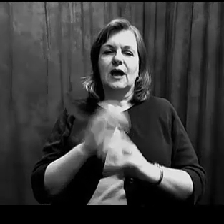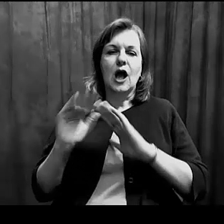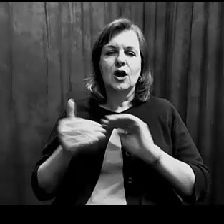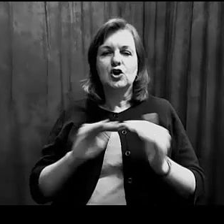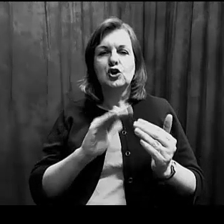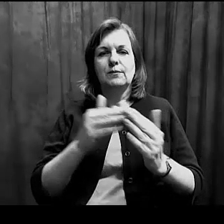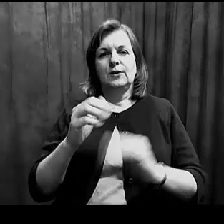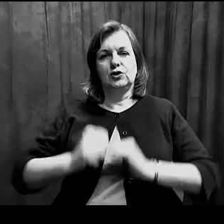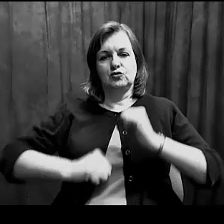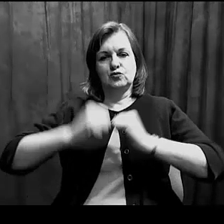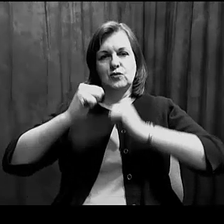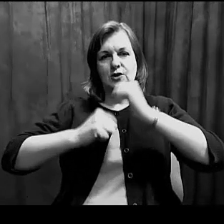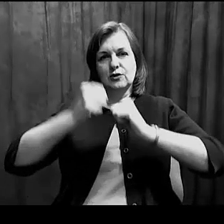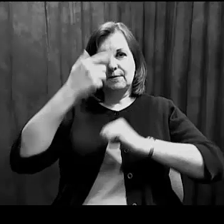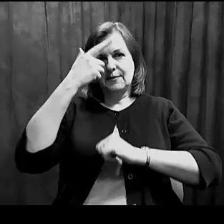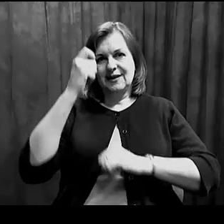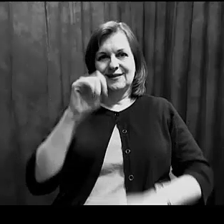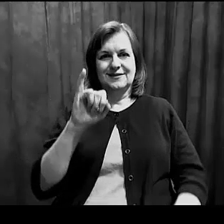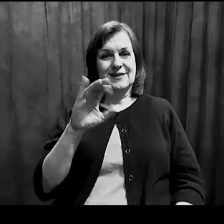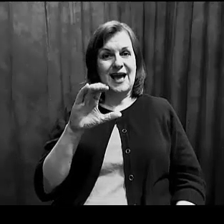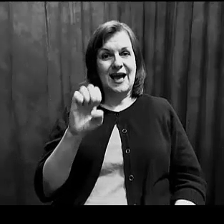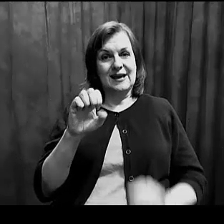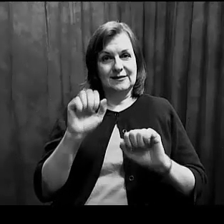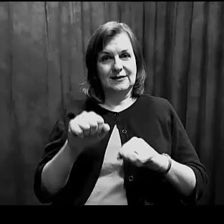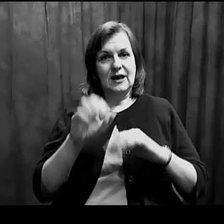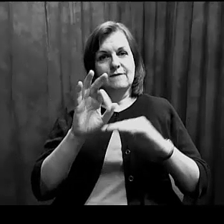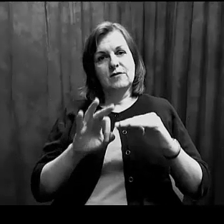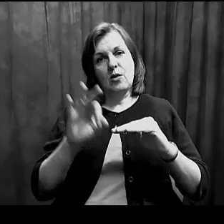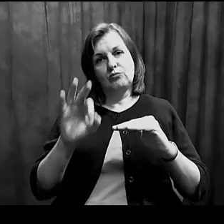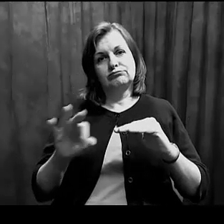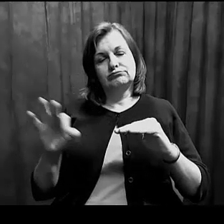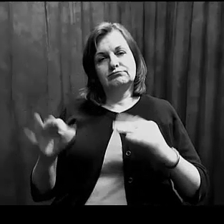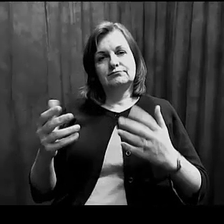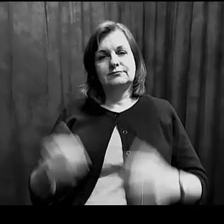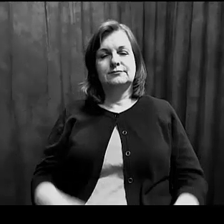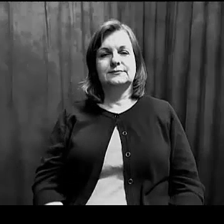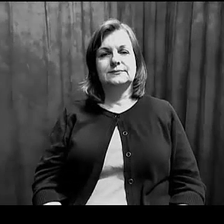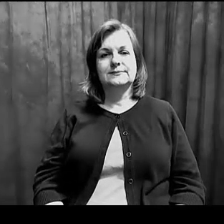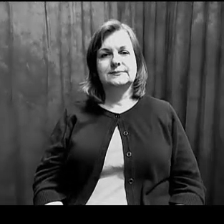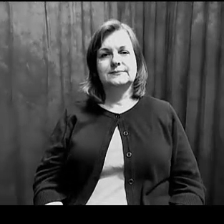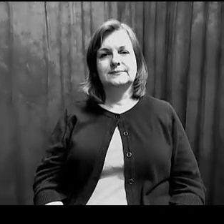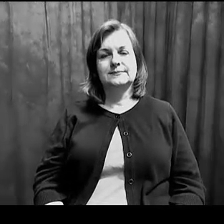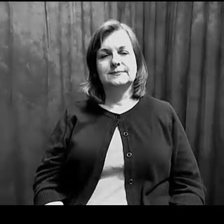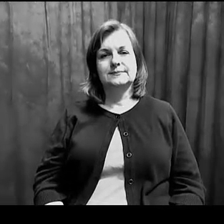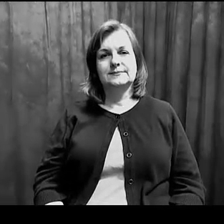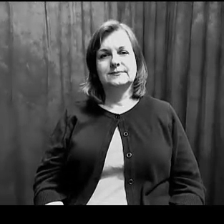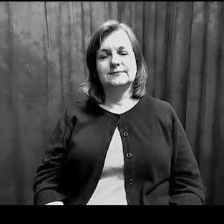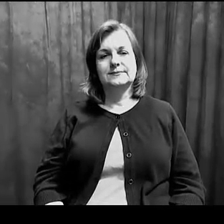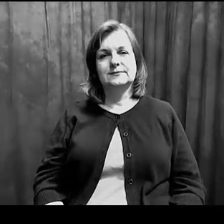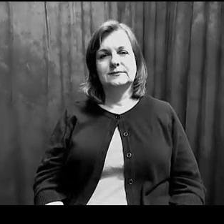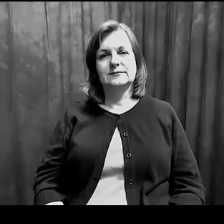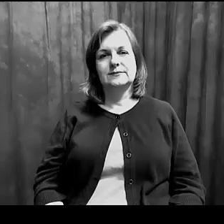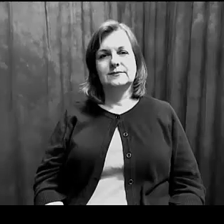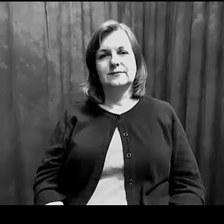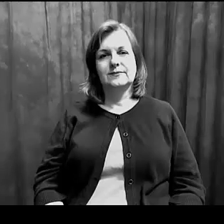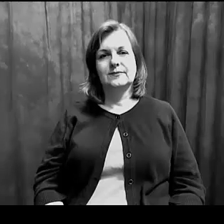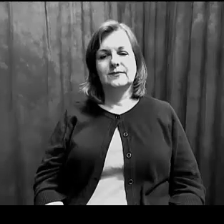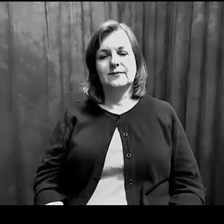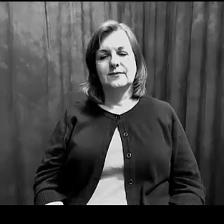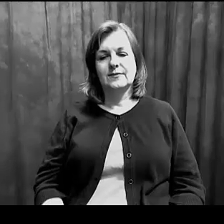so it sets up this terrific community structure all because ice floats